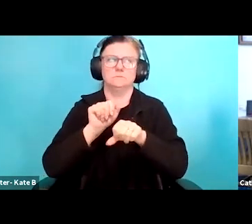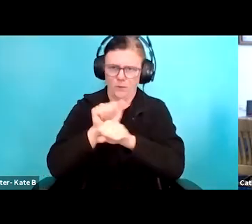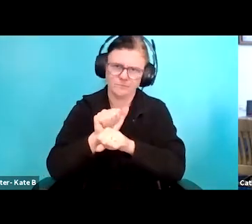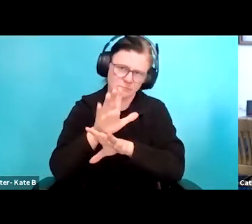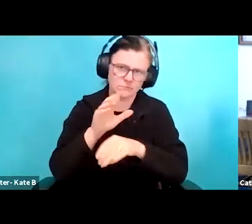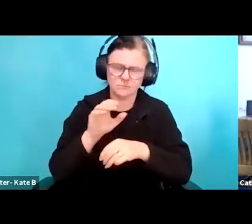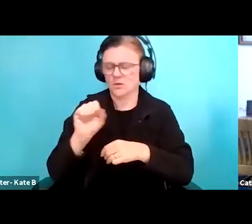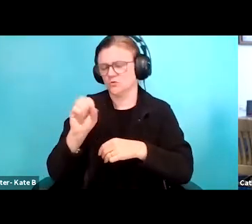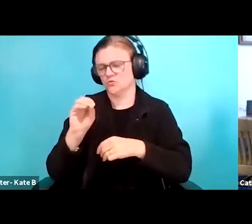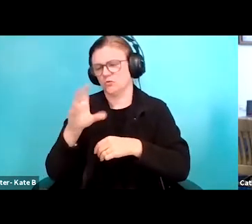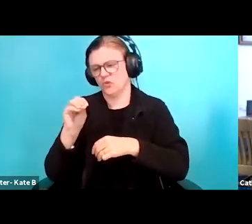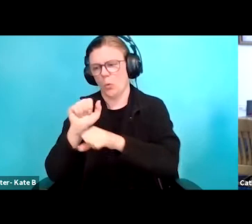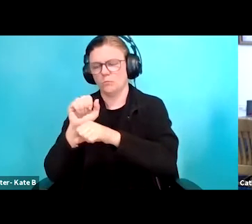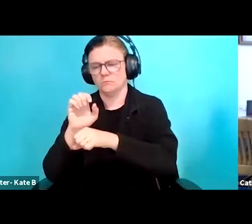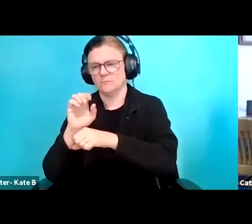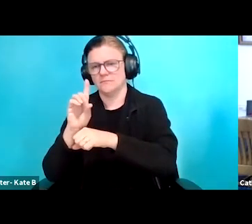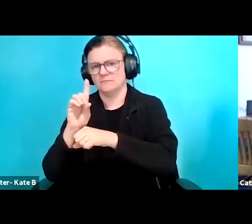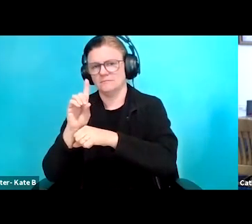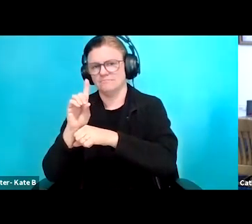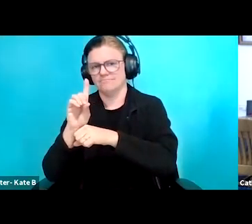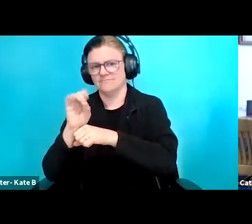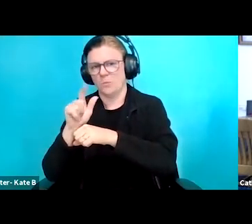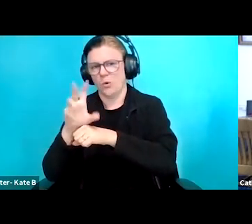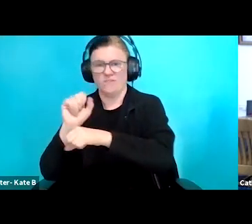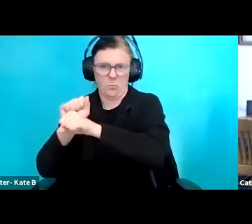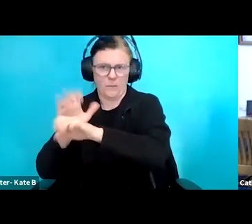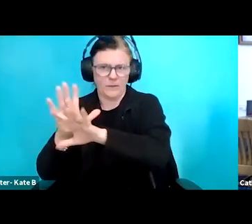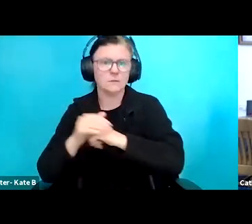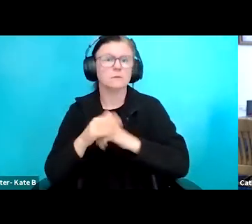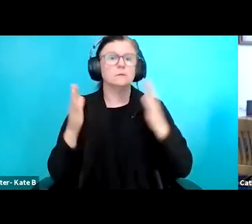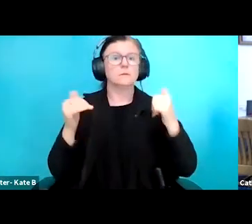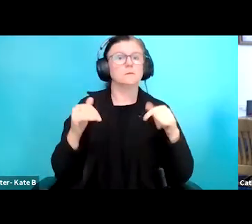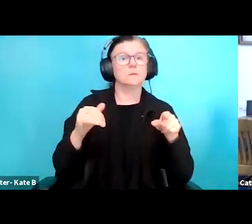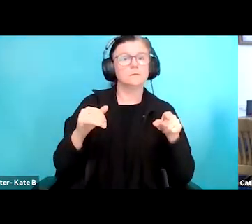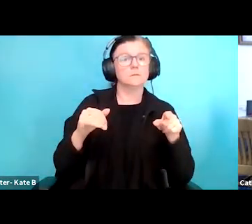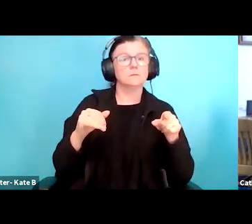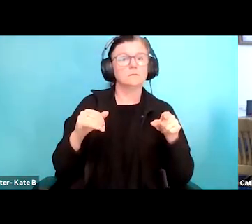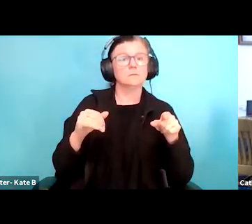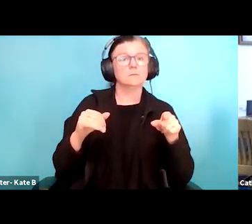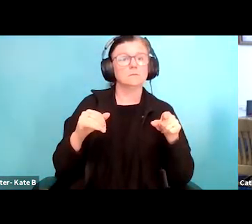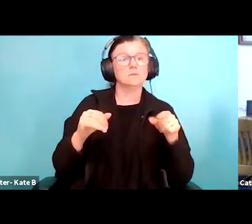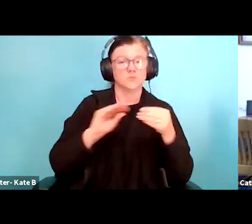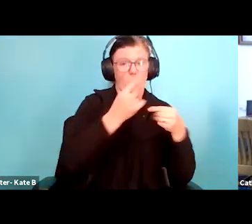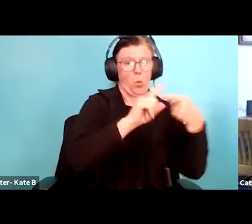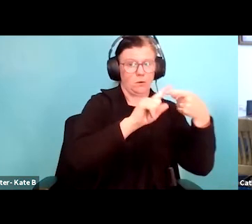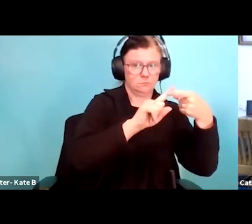with employment and then did rates of social isolation and loneliness change in response to the